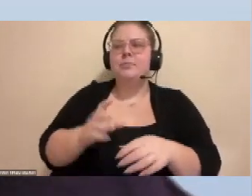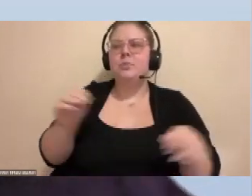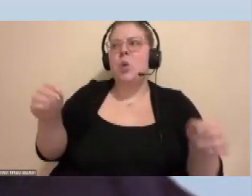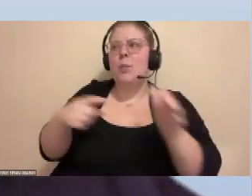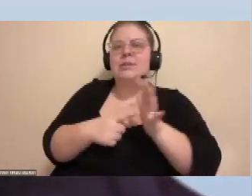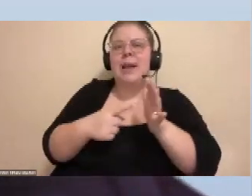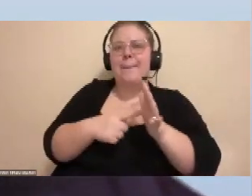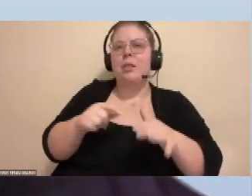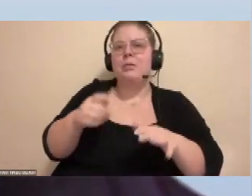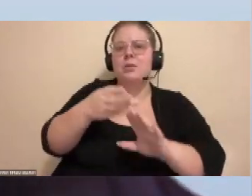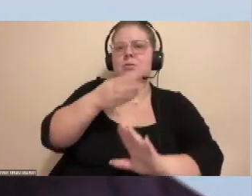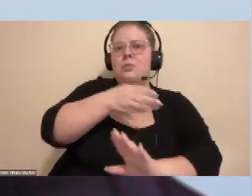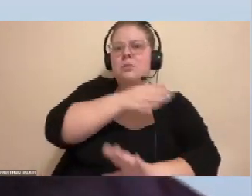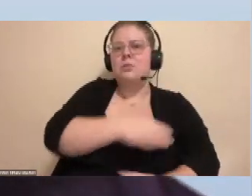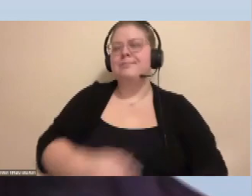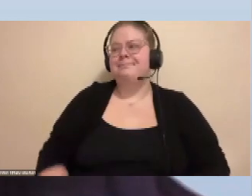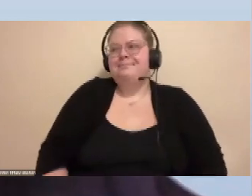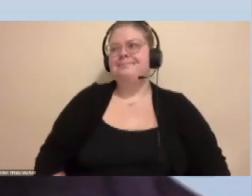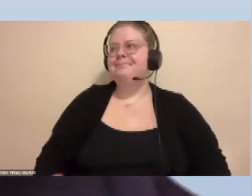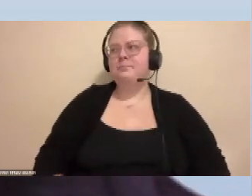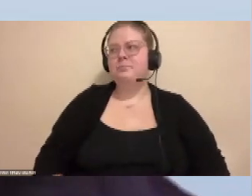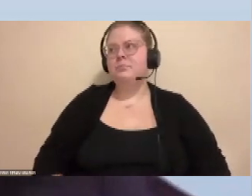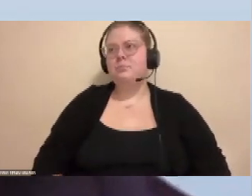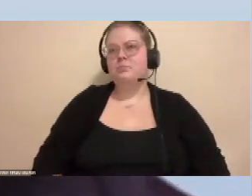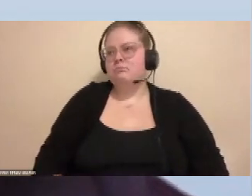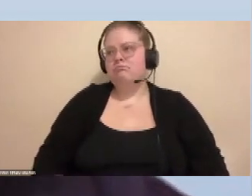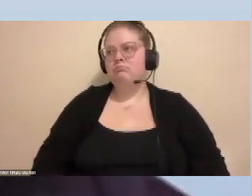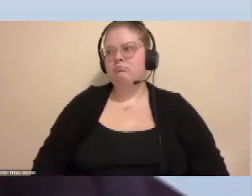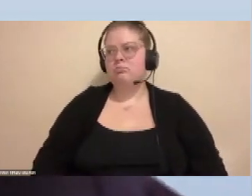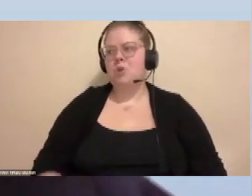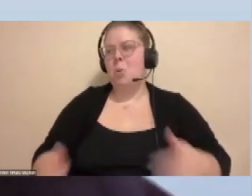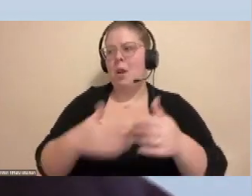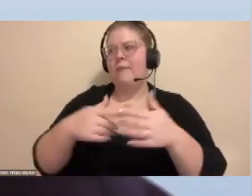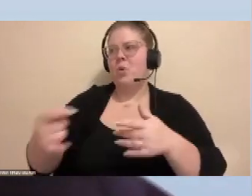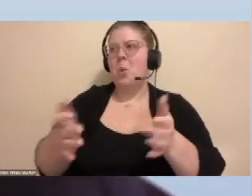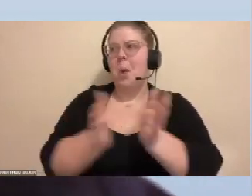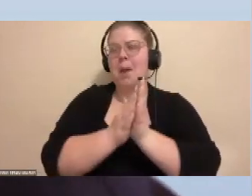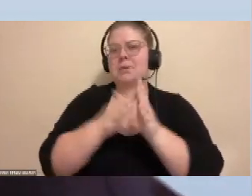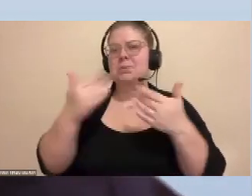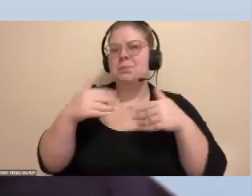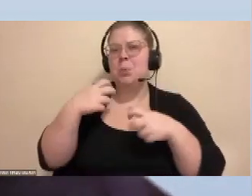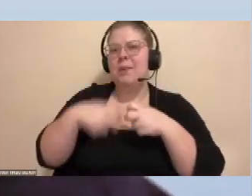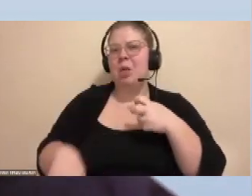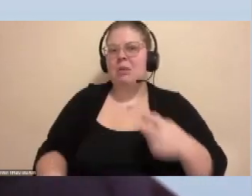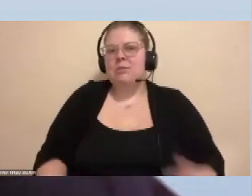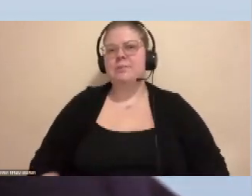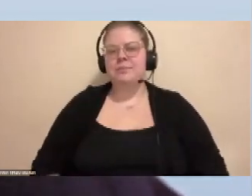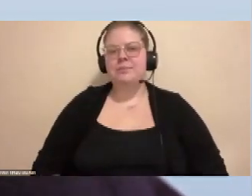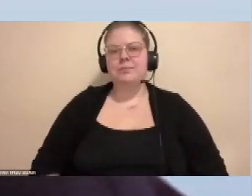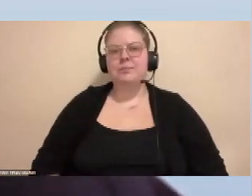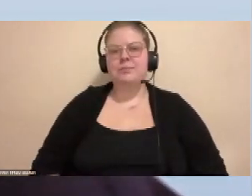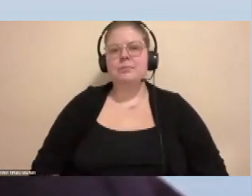What you're asking for is really difficult. Runs into HIPPA.